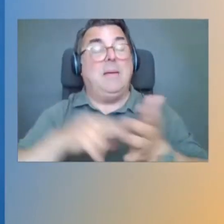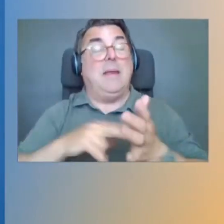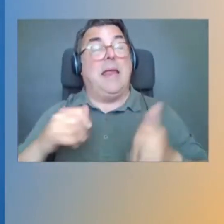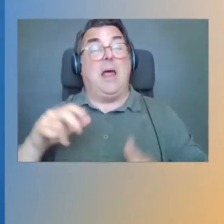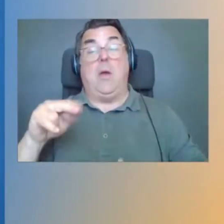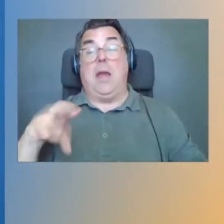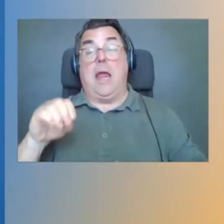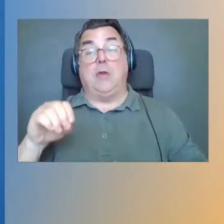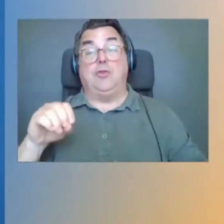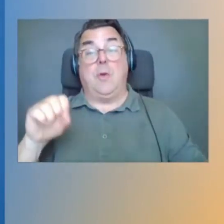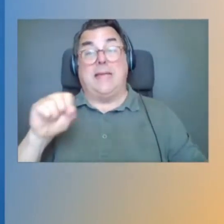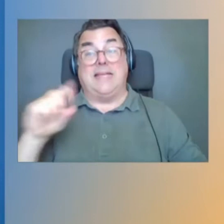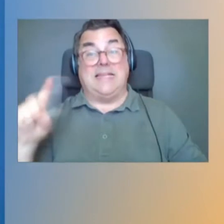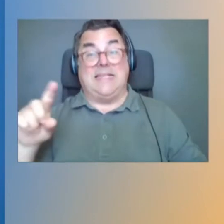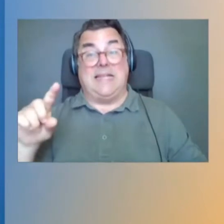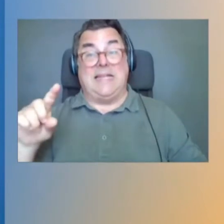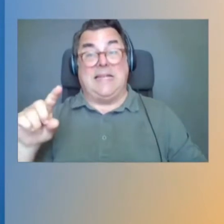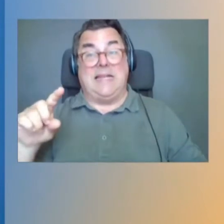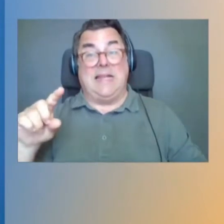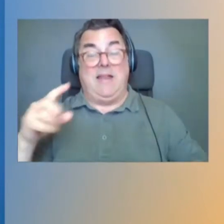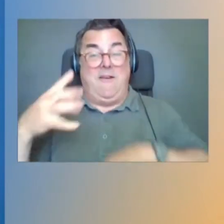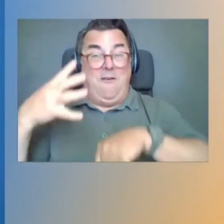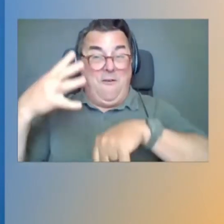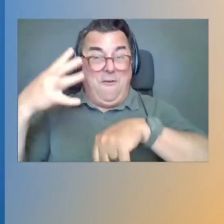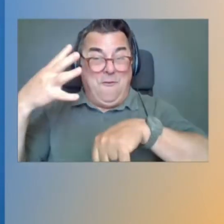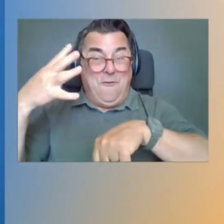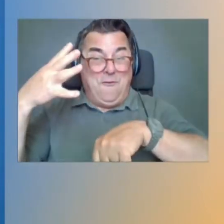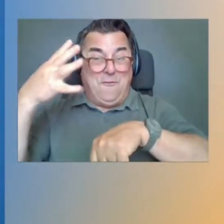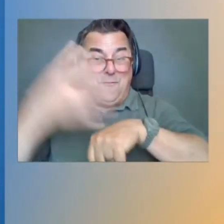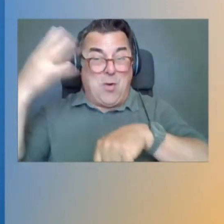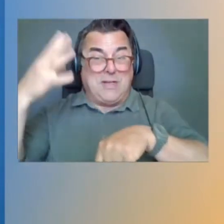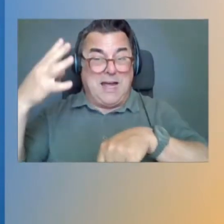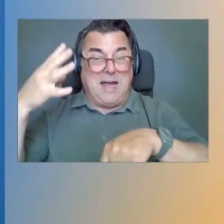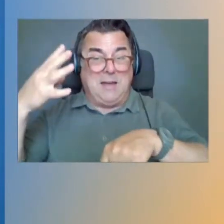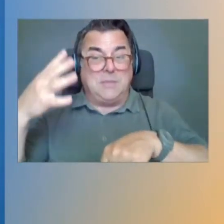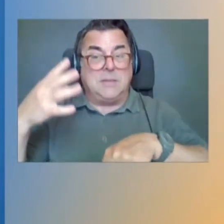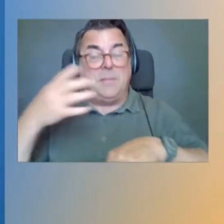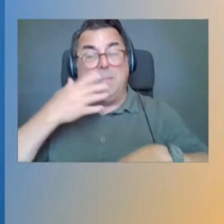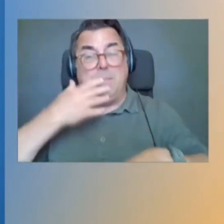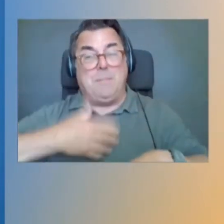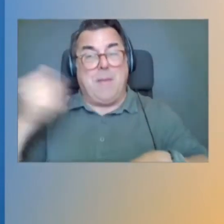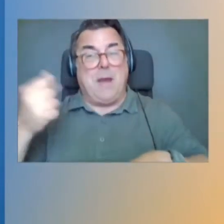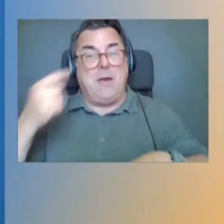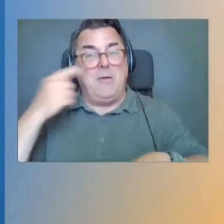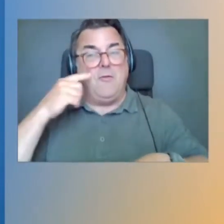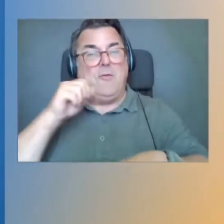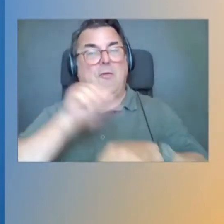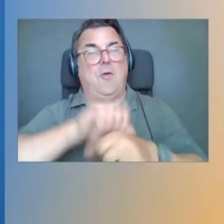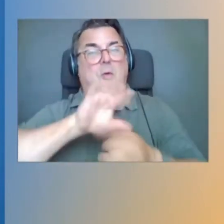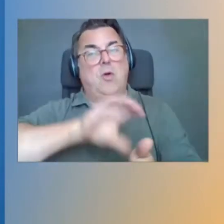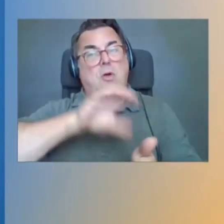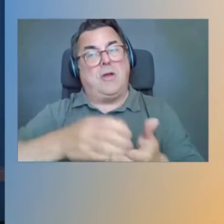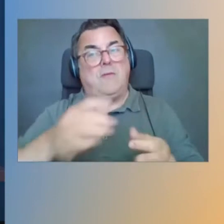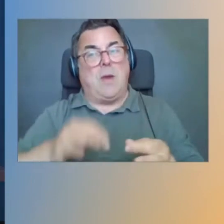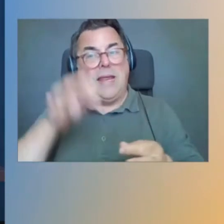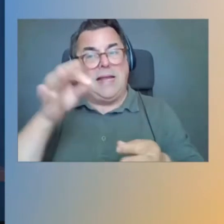up to 4X more throughput for a given load, for a given amount of latency, so that's a significant improvement